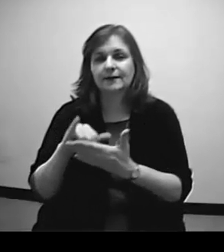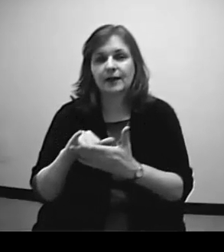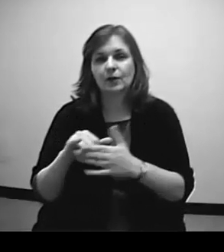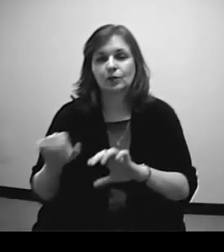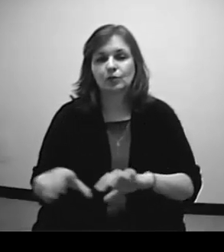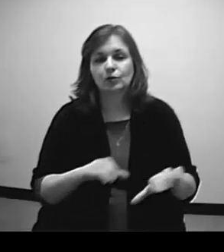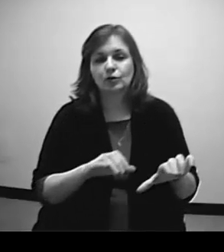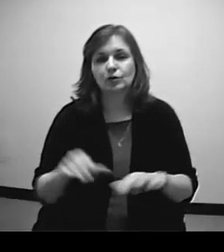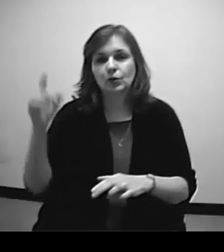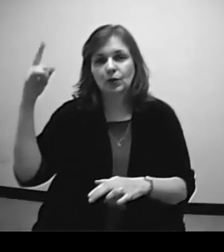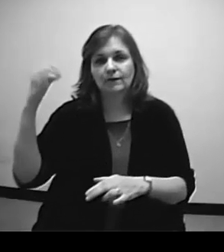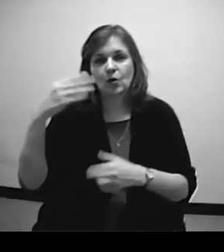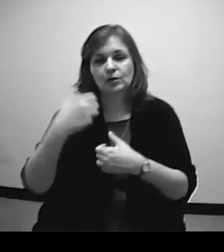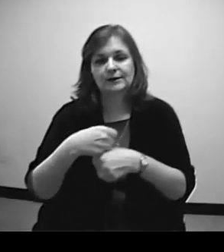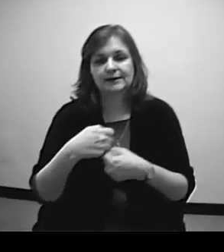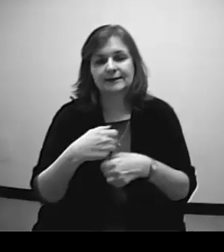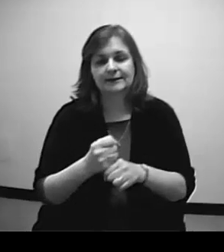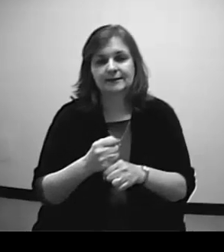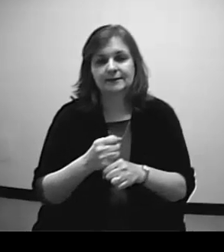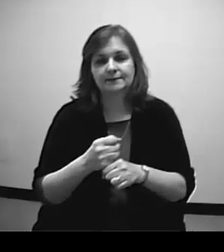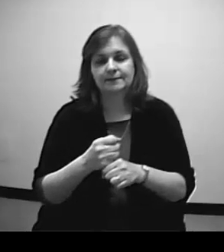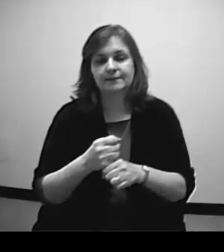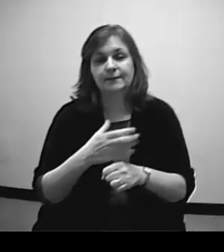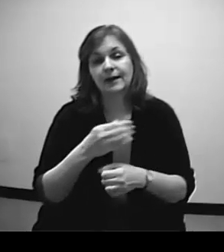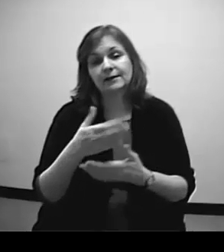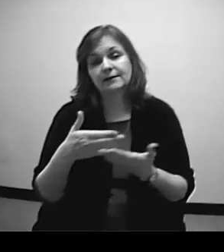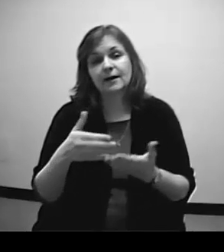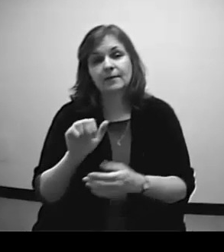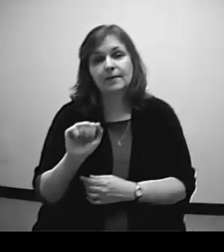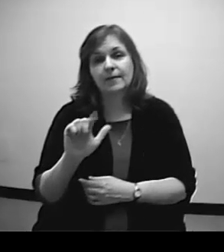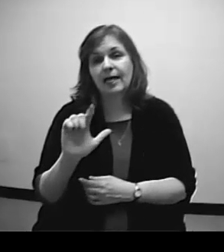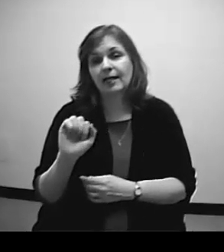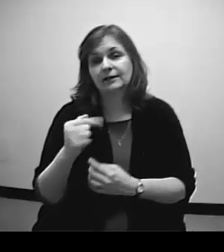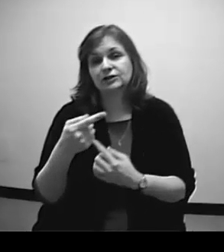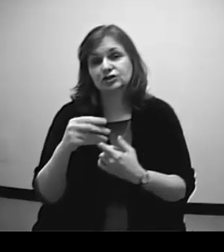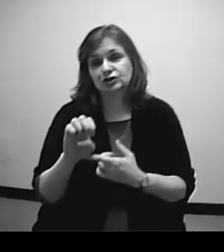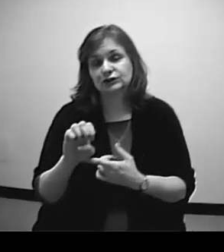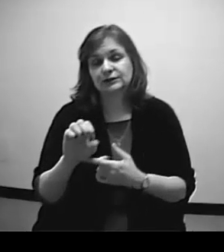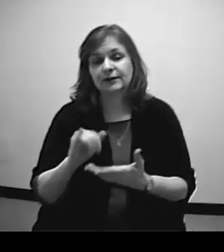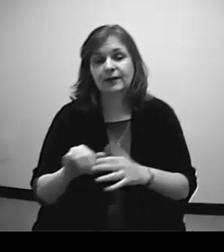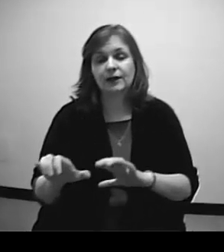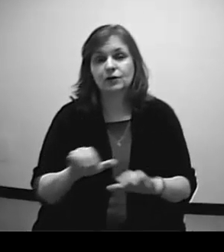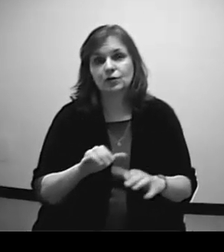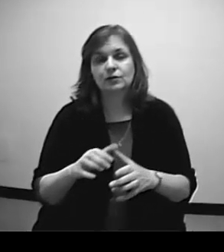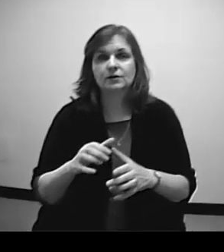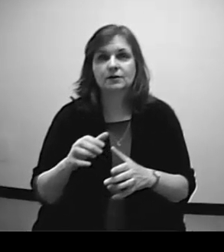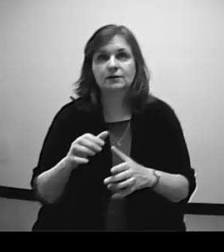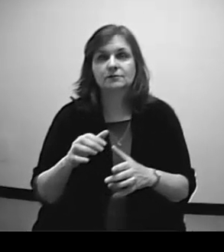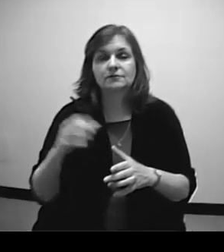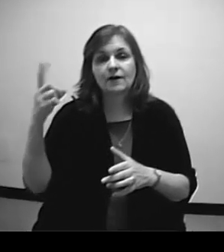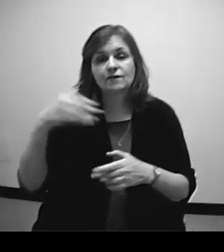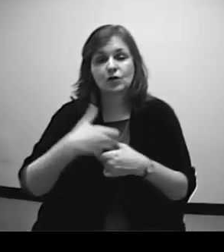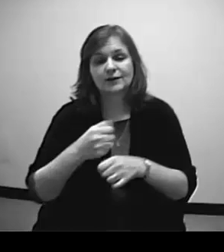that are going to be photosynthesizing and a number of algae --producing high levels of